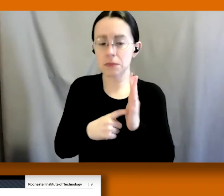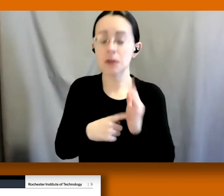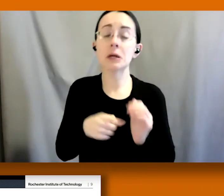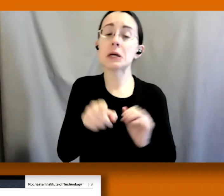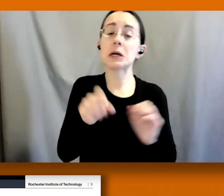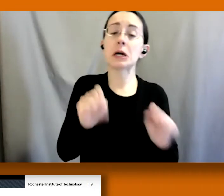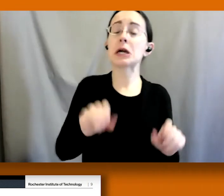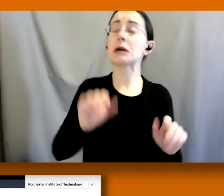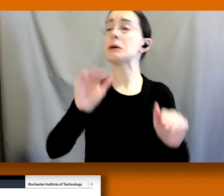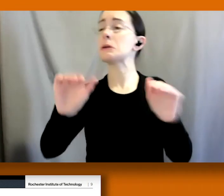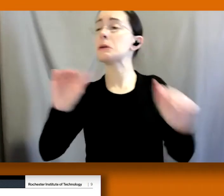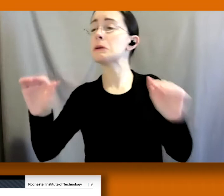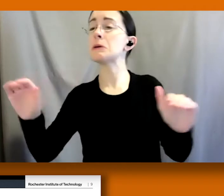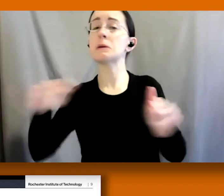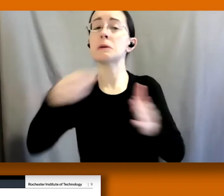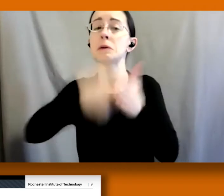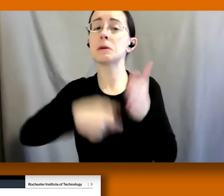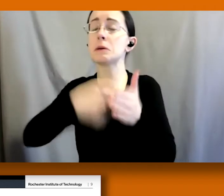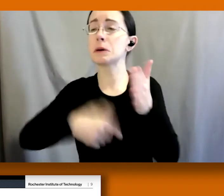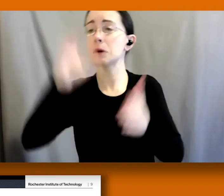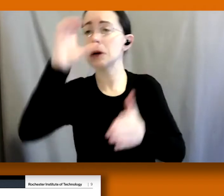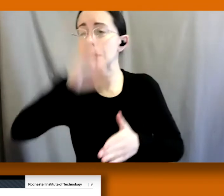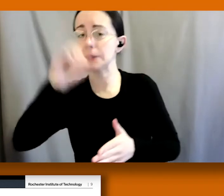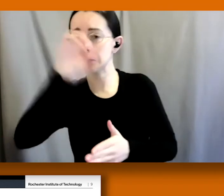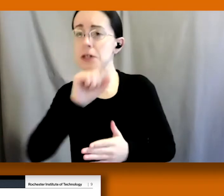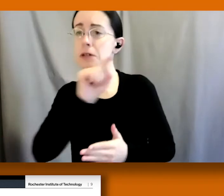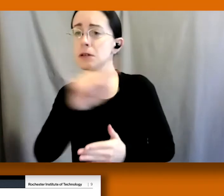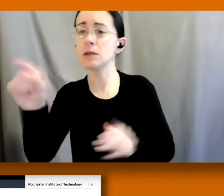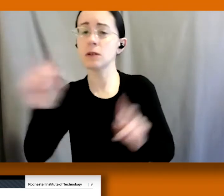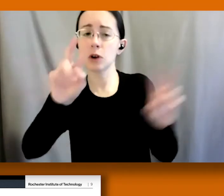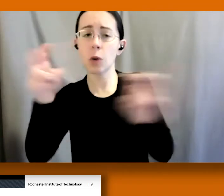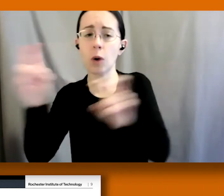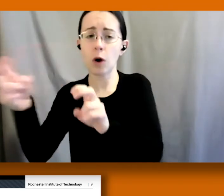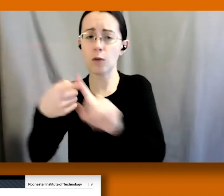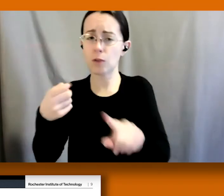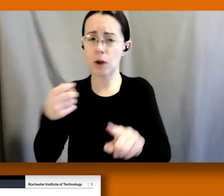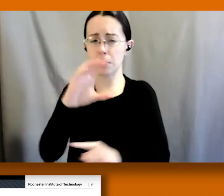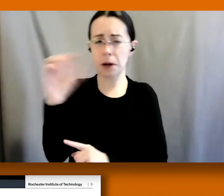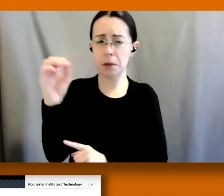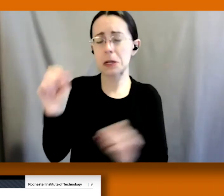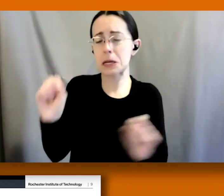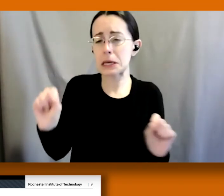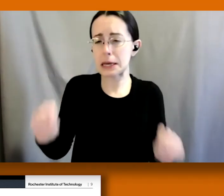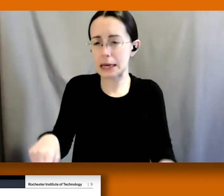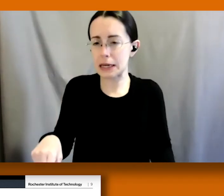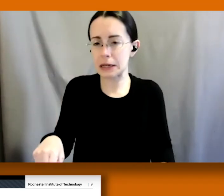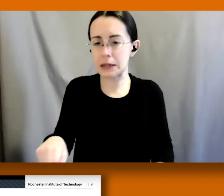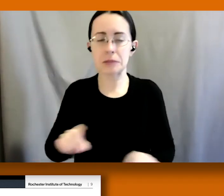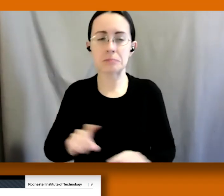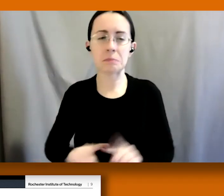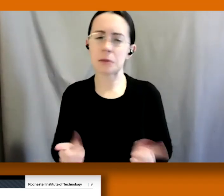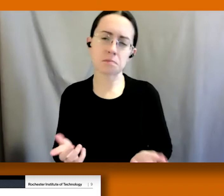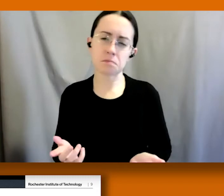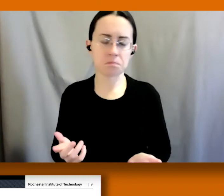from a company or things like that, but there's nothing more in terms of paperwork for me,